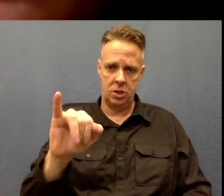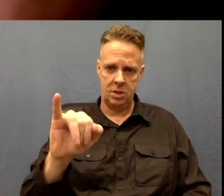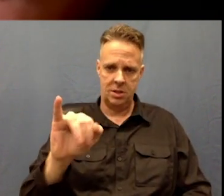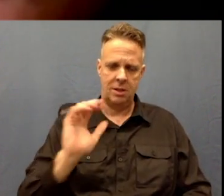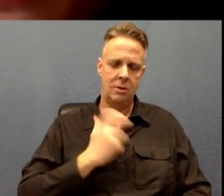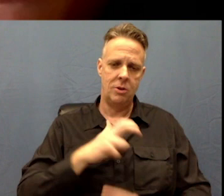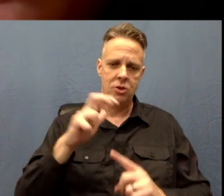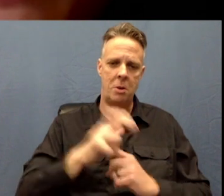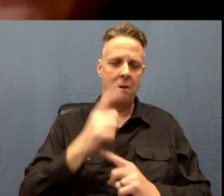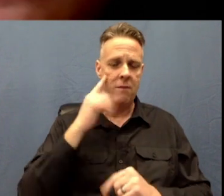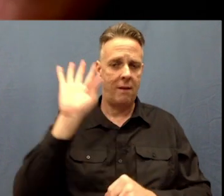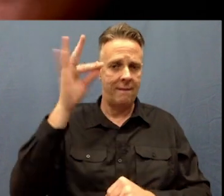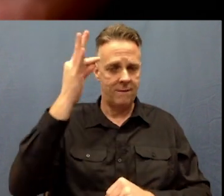AT THE FEDERAL LEVEL FOR IMMIGRANTS AND REFUGEES.